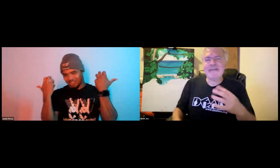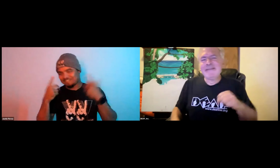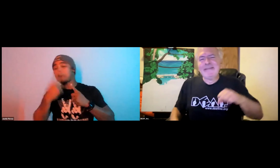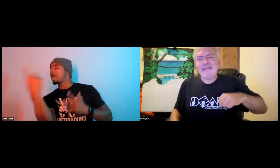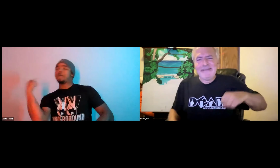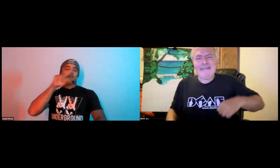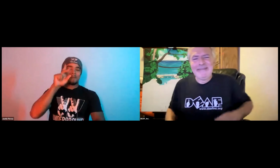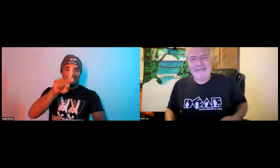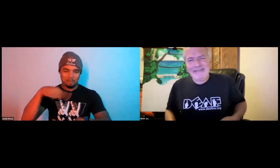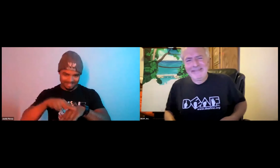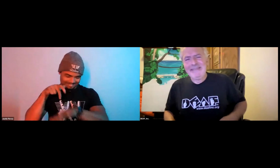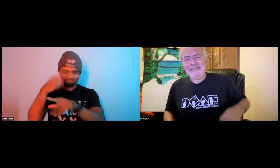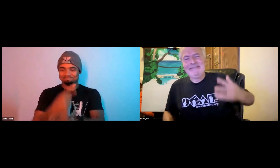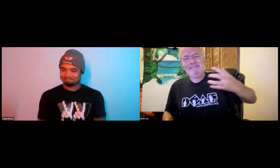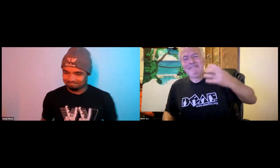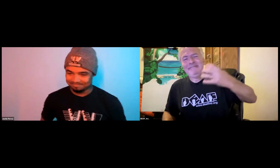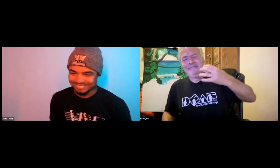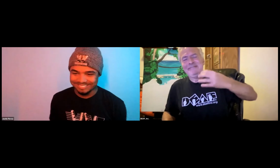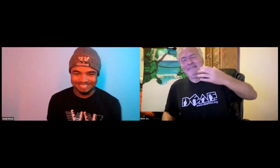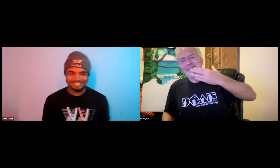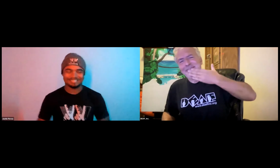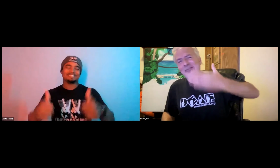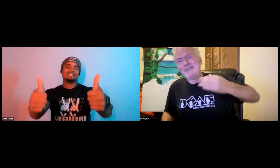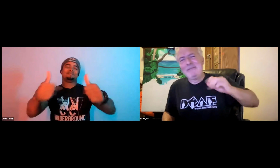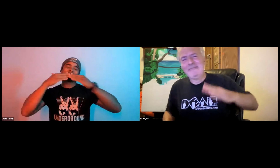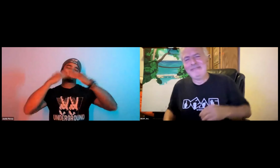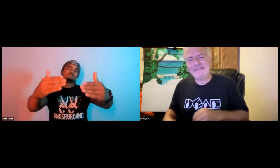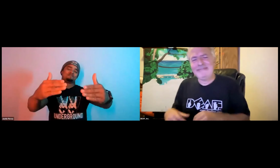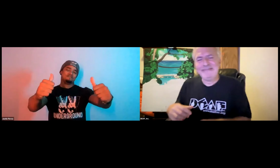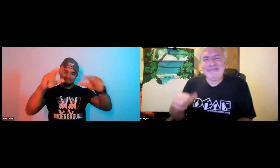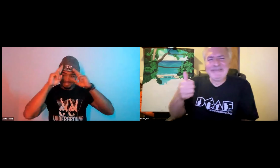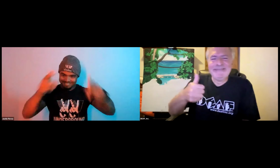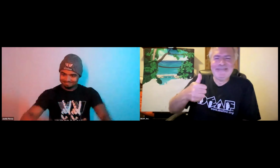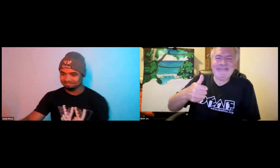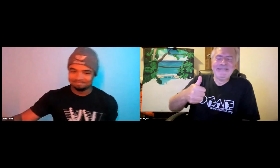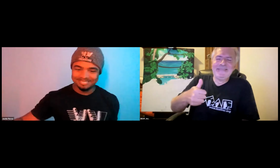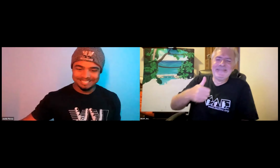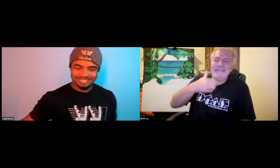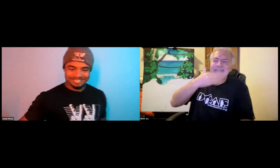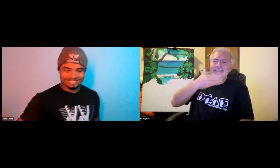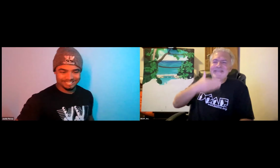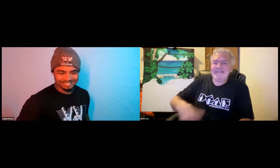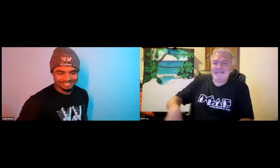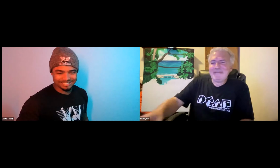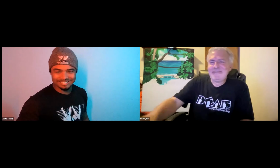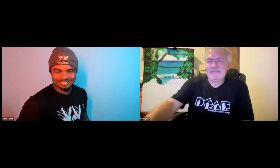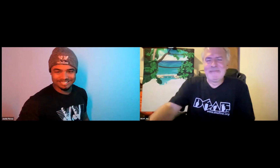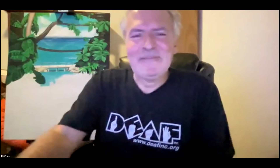And then at the very end I became human again. Thank you all! See you later!